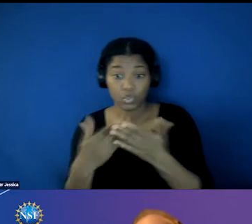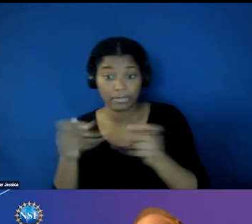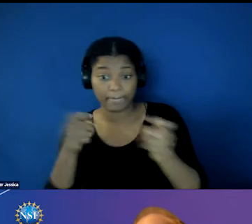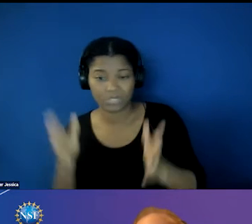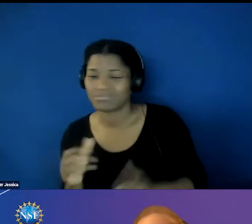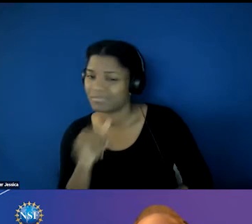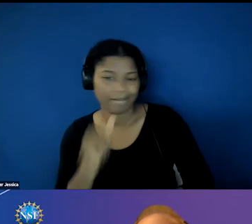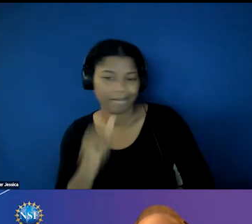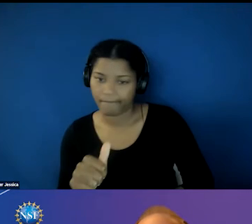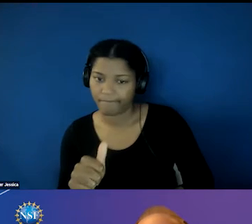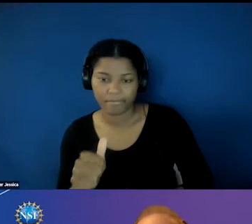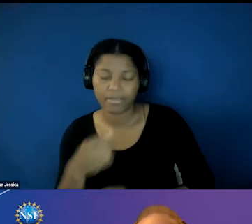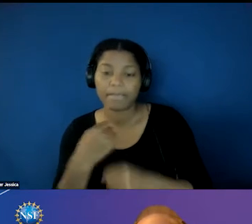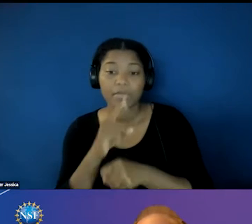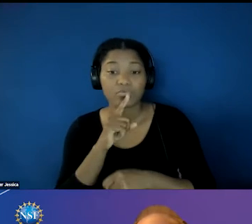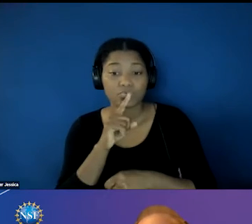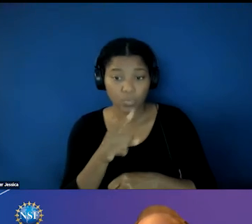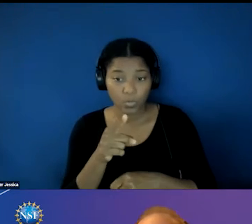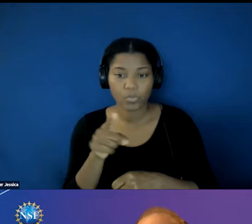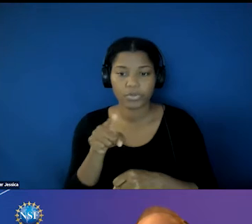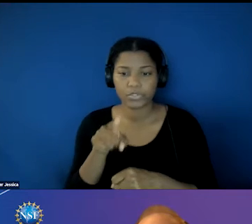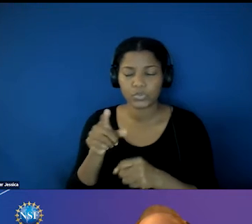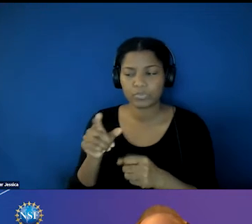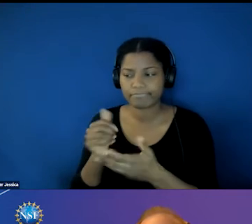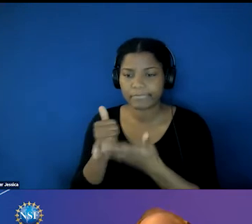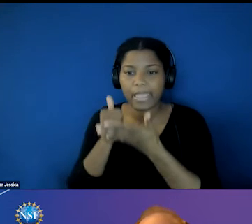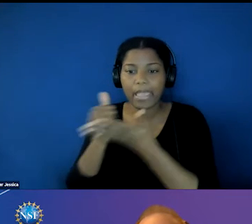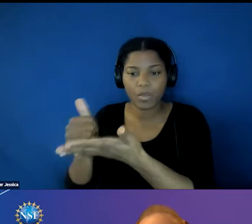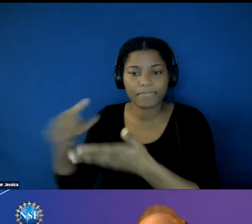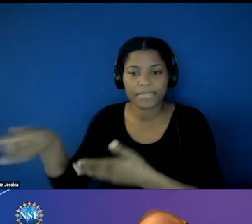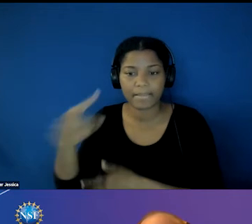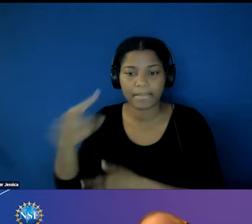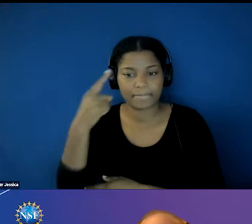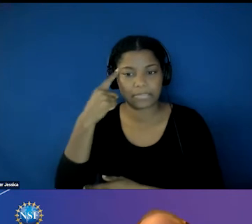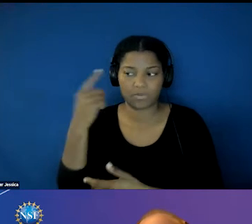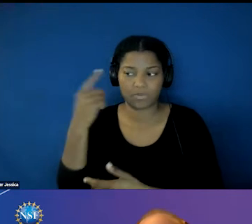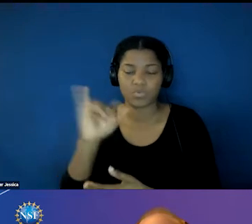that you convince researchers that there is a strong management plan in the proposal.